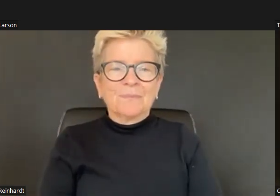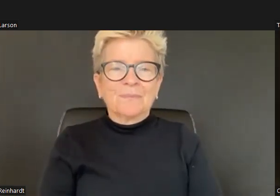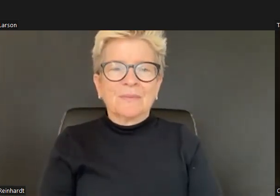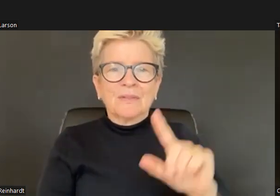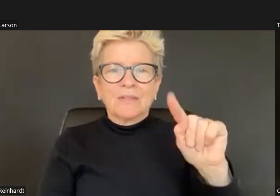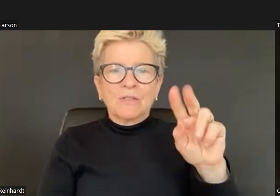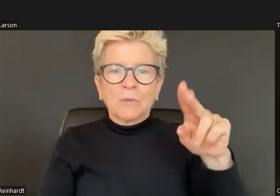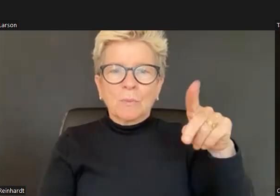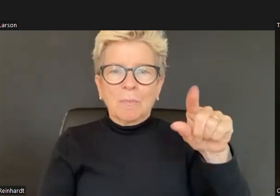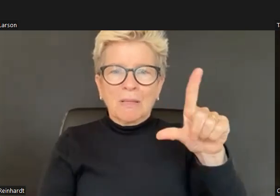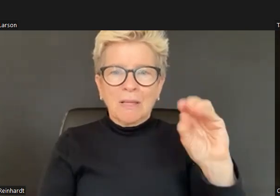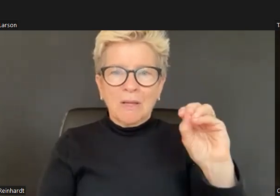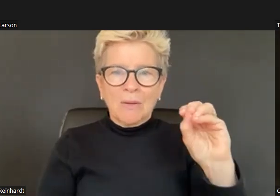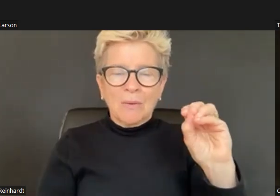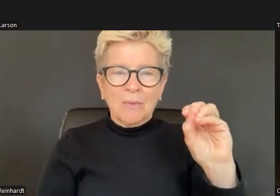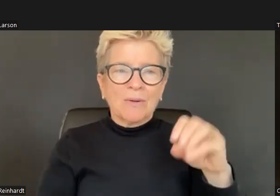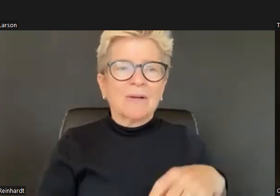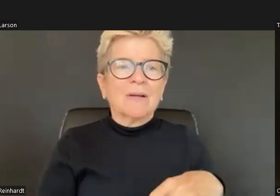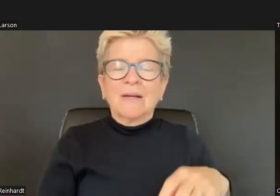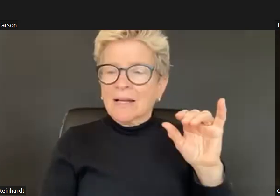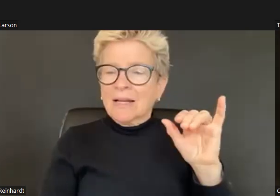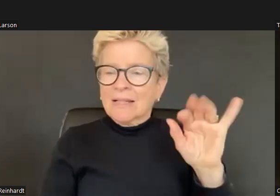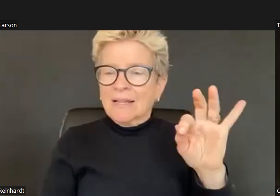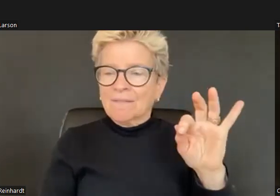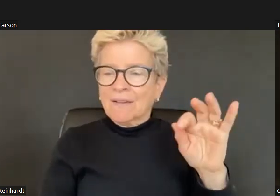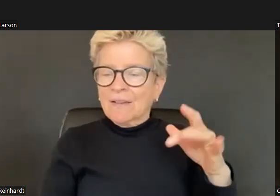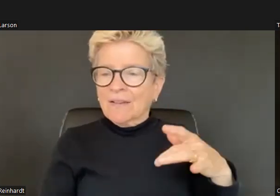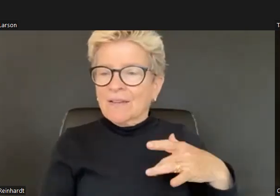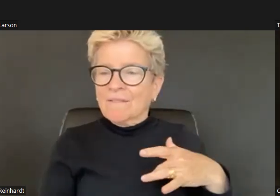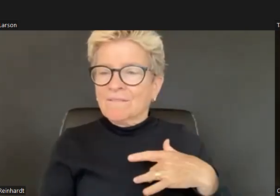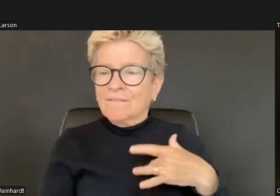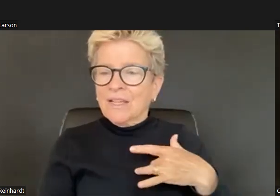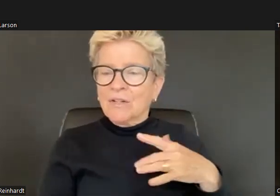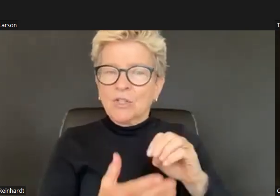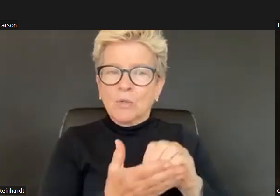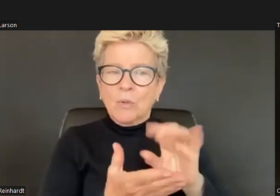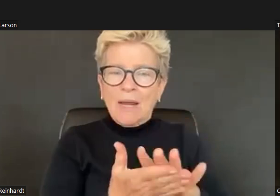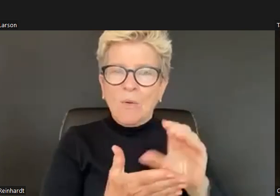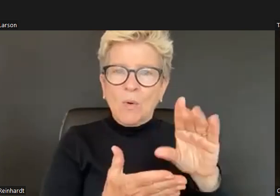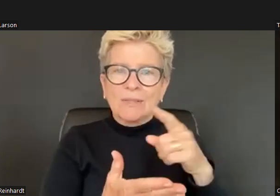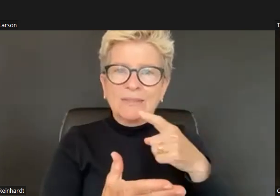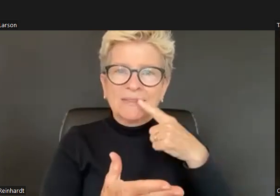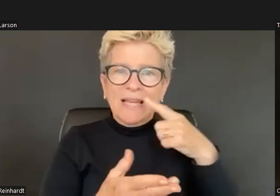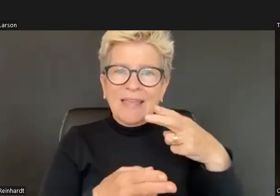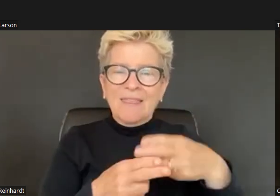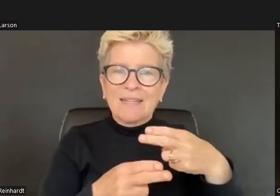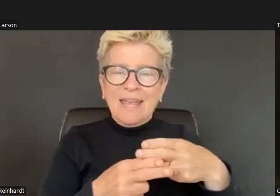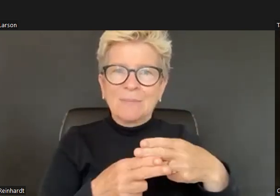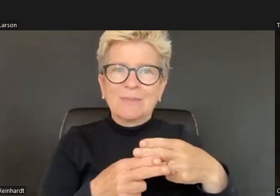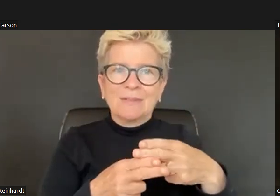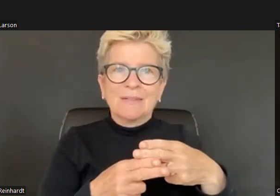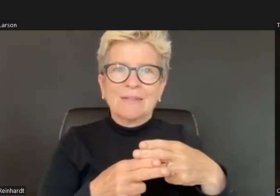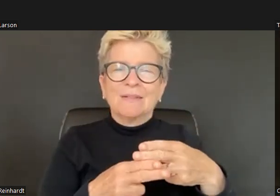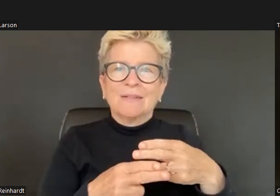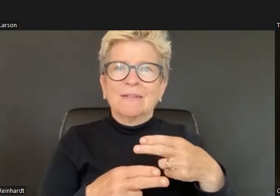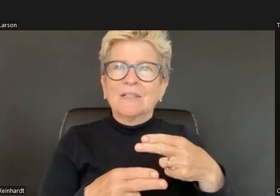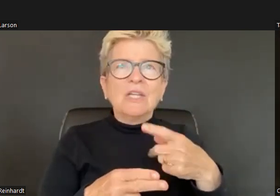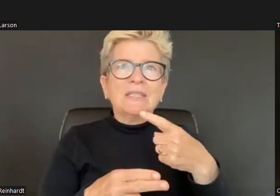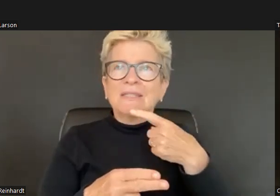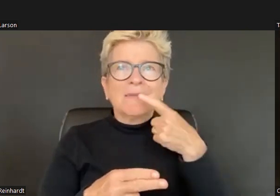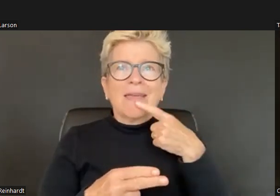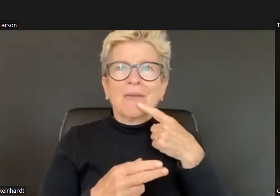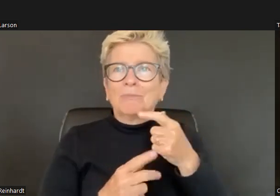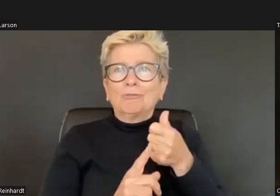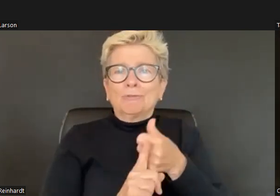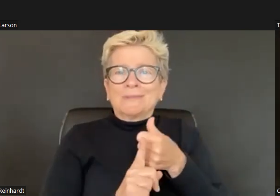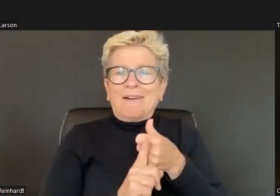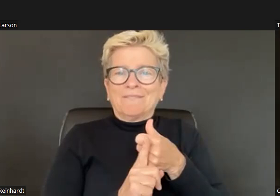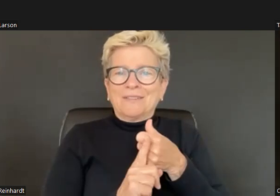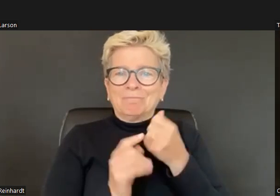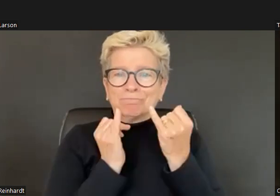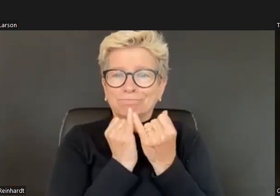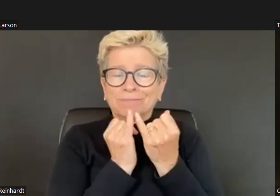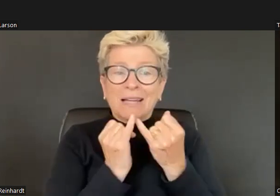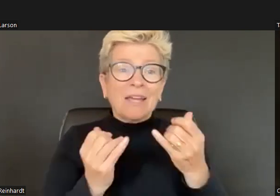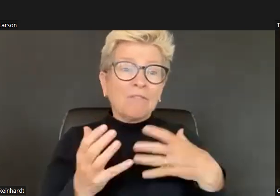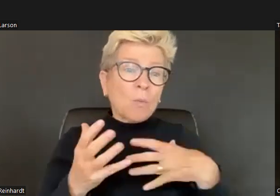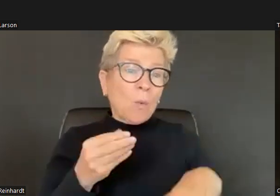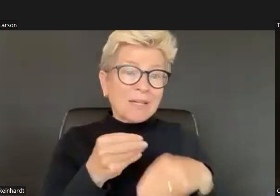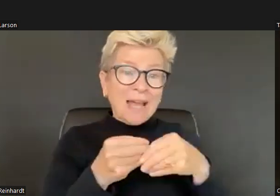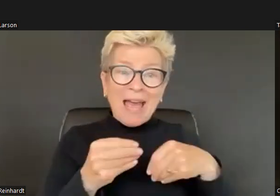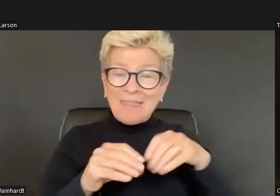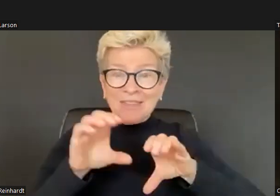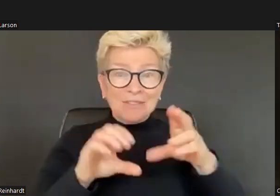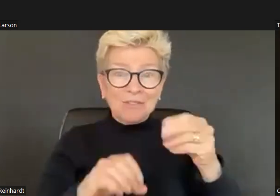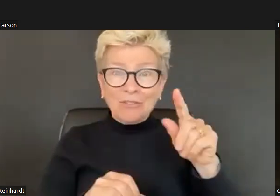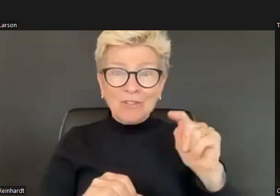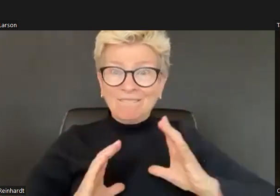Mary. Donna.